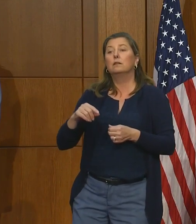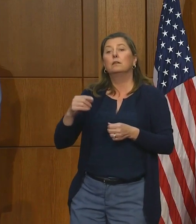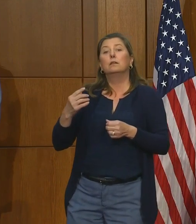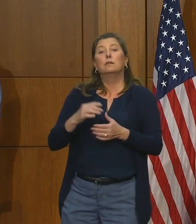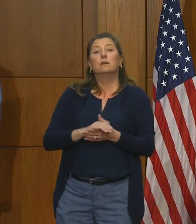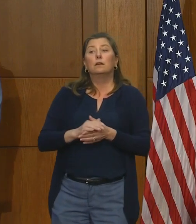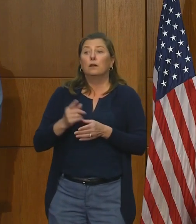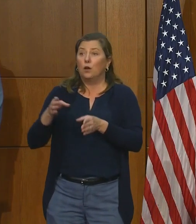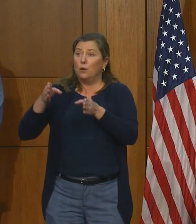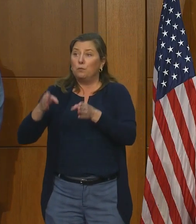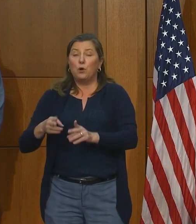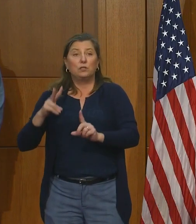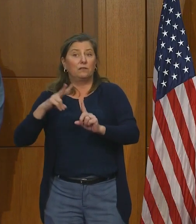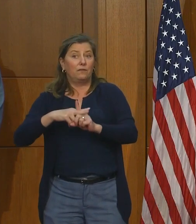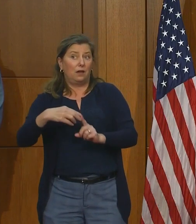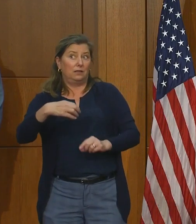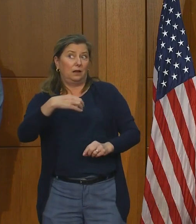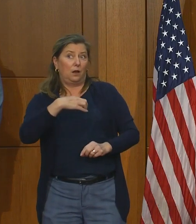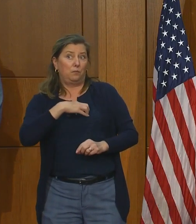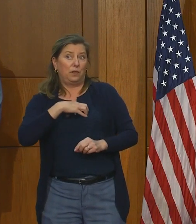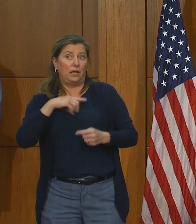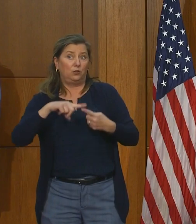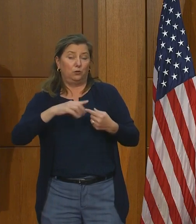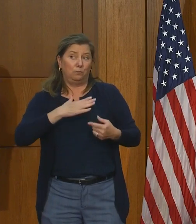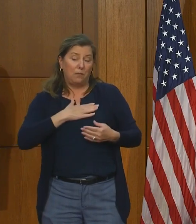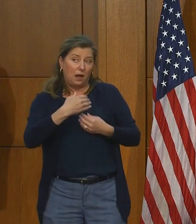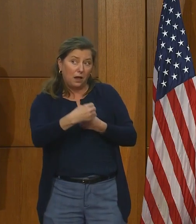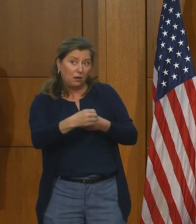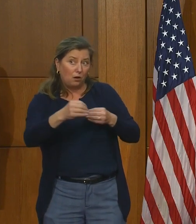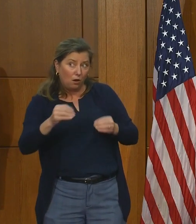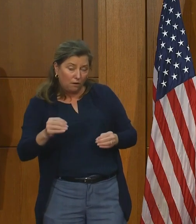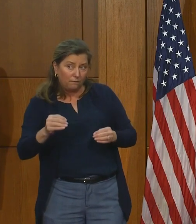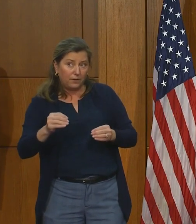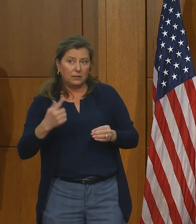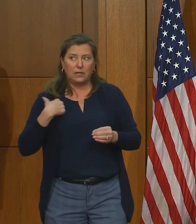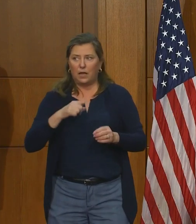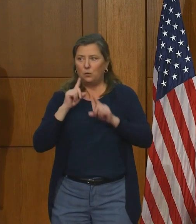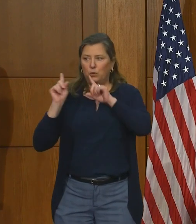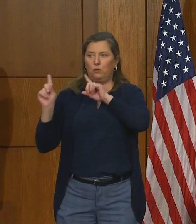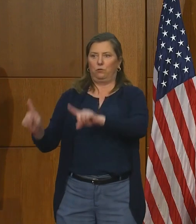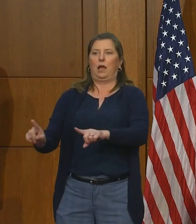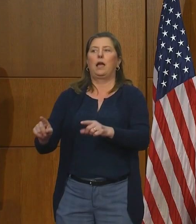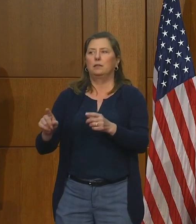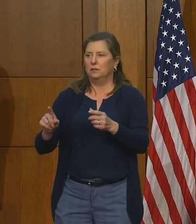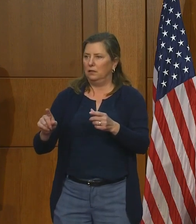THINK YOUR YOUR QUESTION WAS